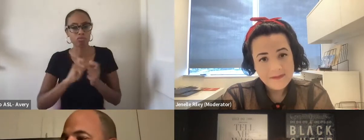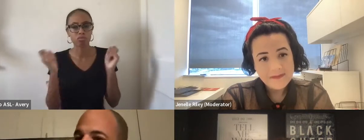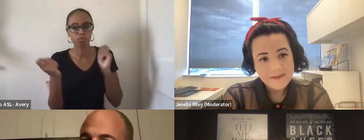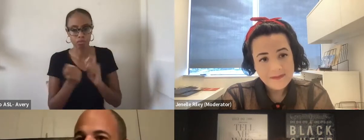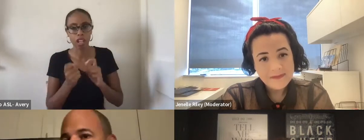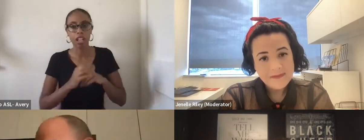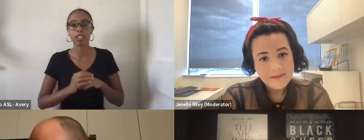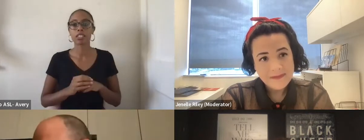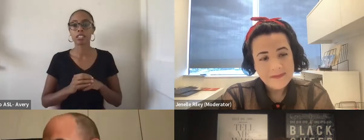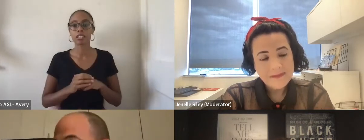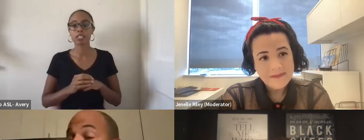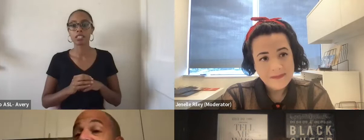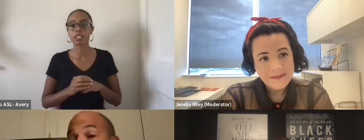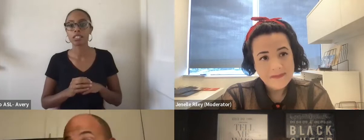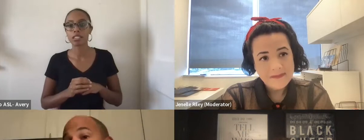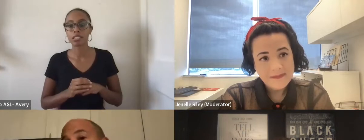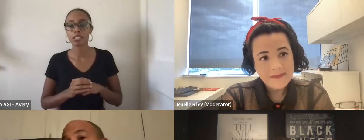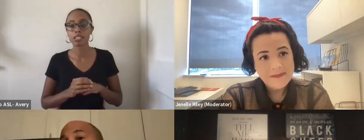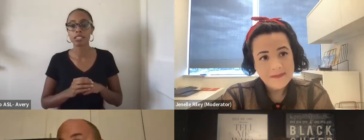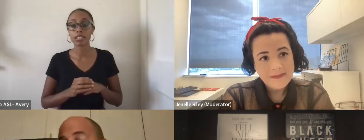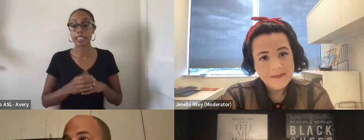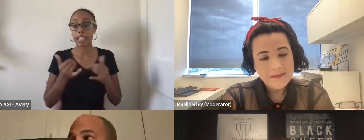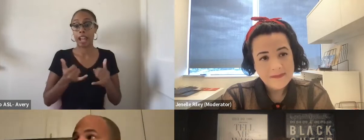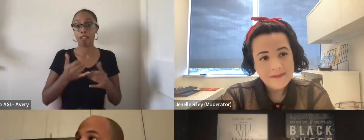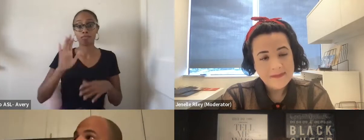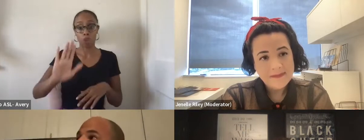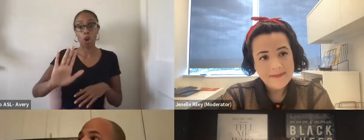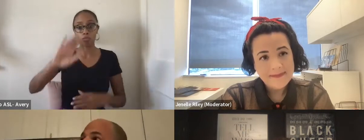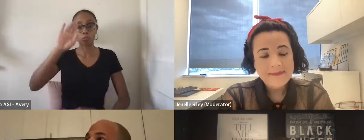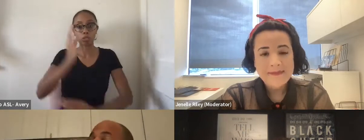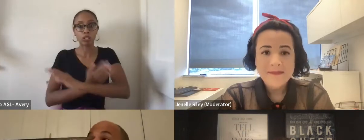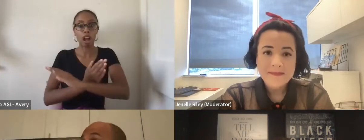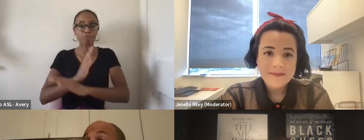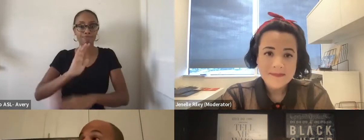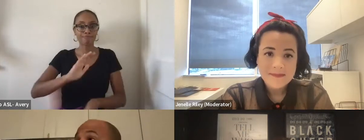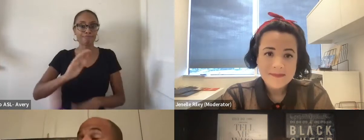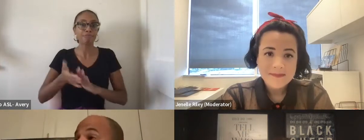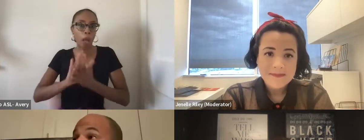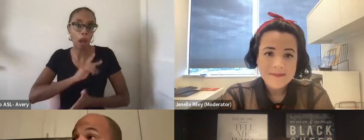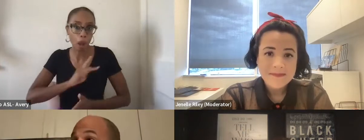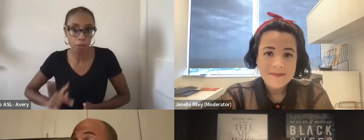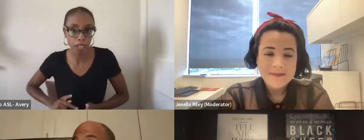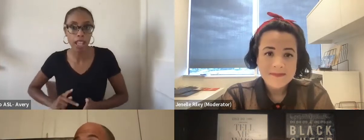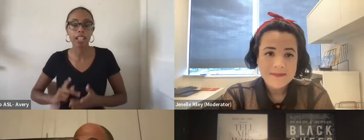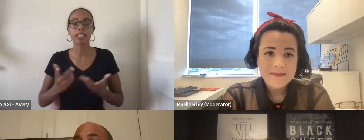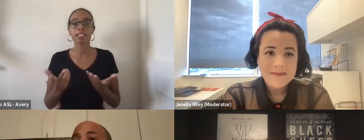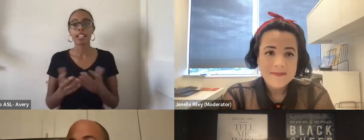I guess in the past couple of hours, I also have been watching the news, the BBC.